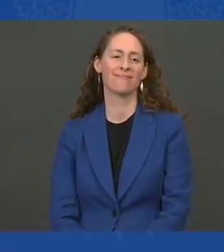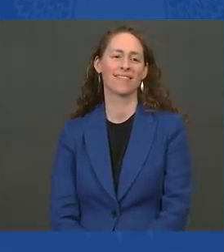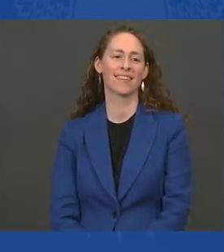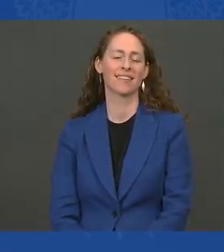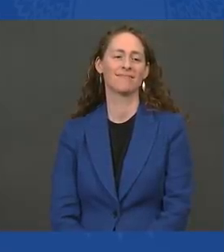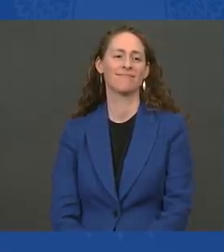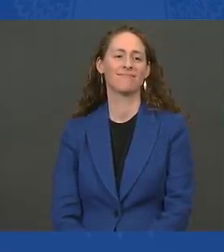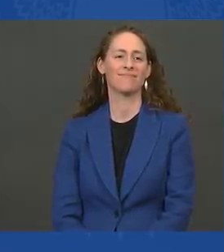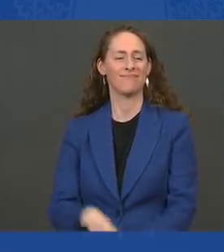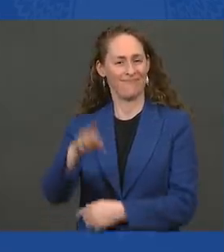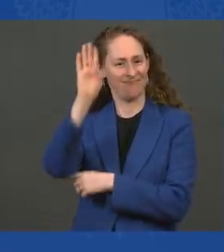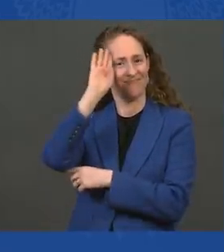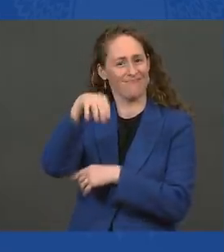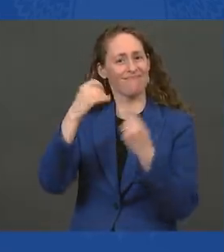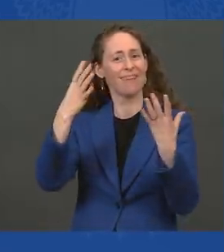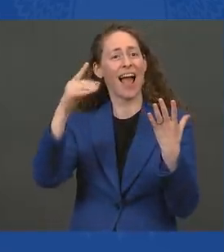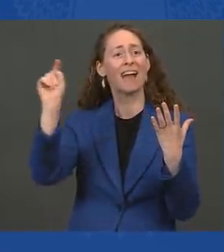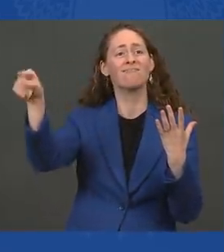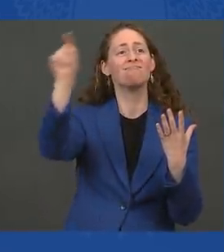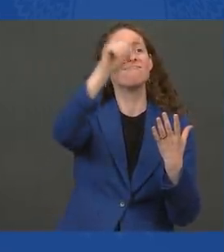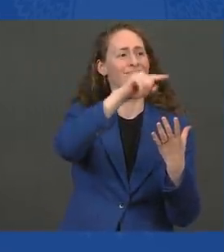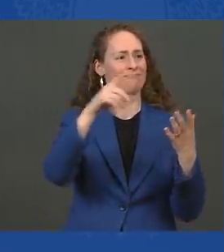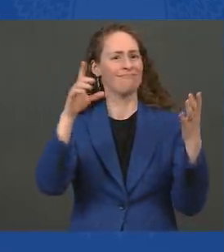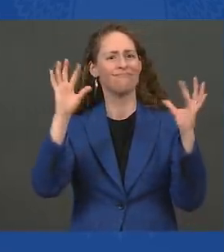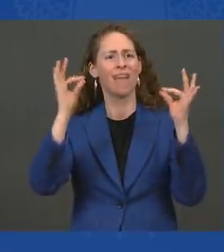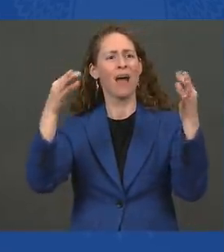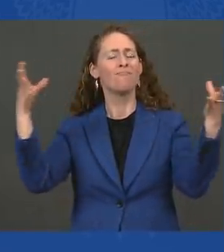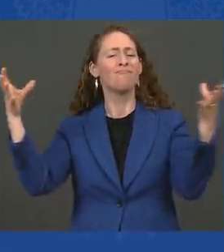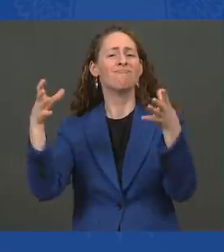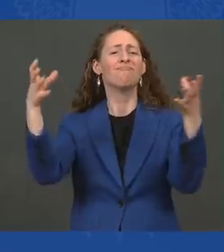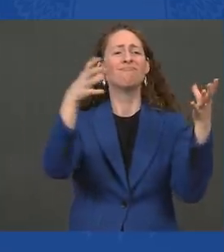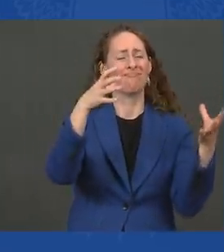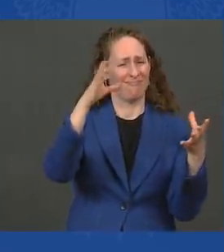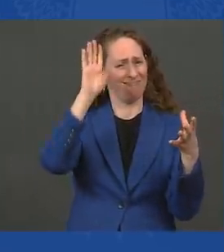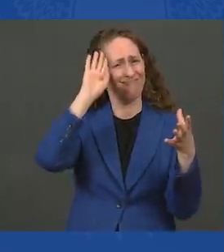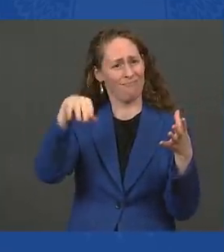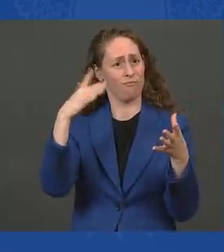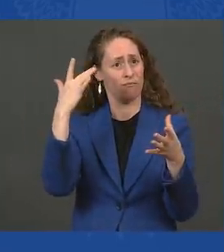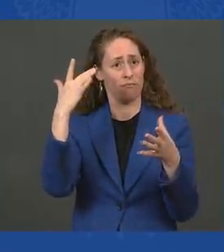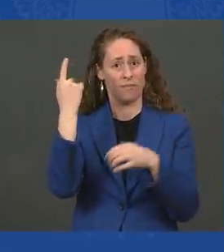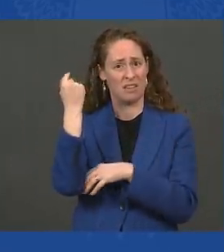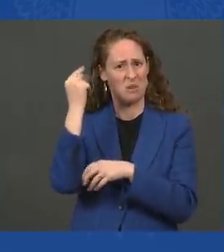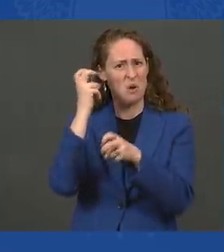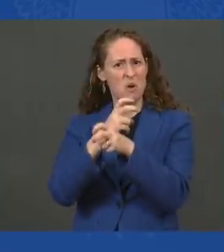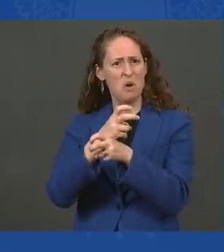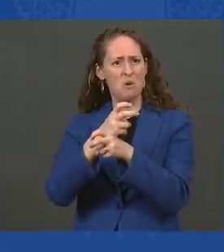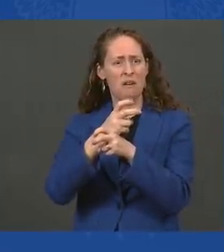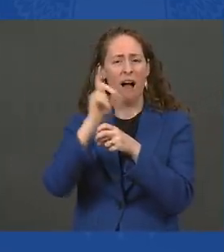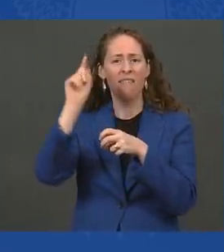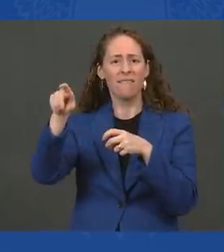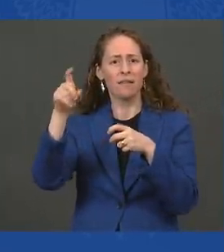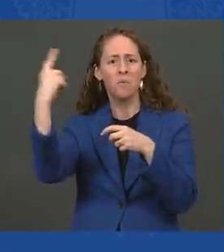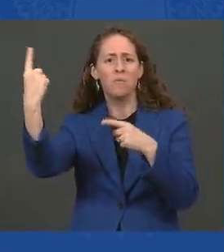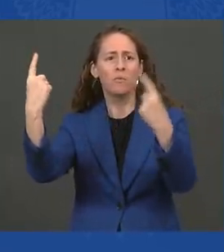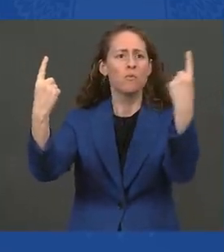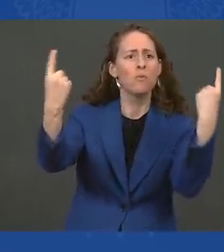this Thanksgiving after being apart last year. And we have much to be grateful for as a nation.